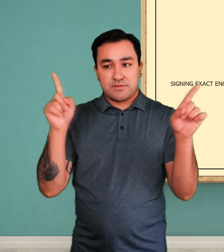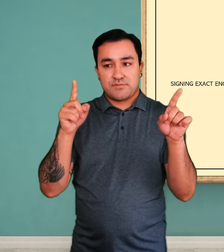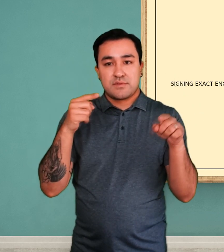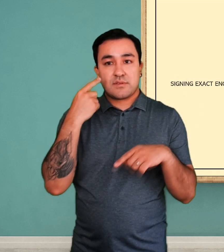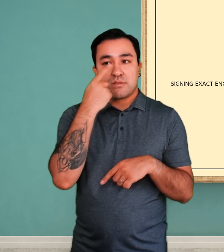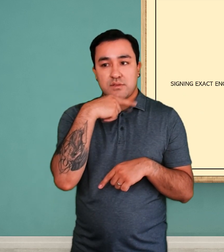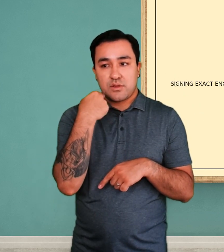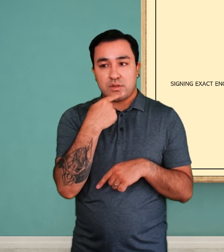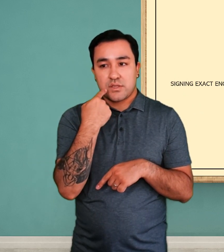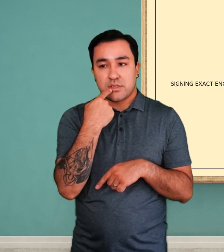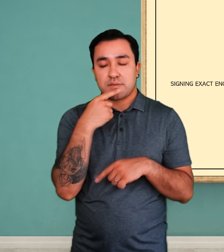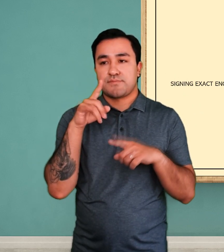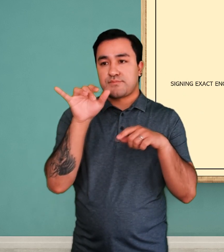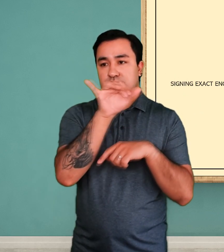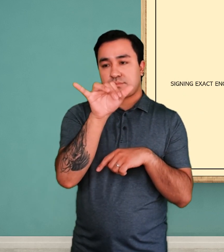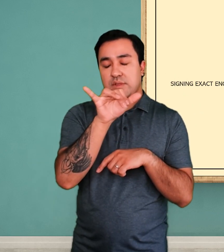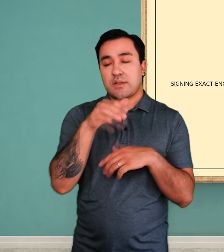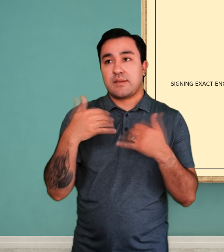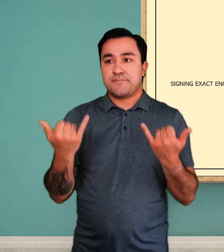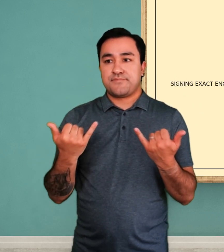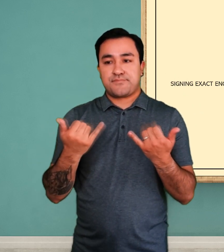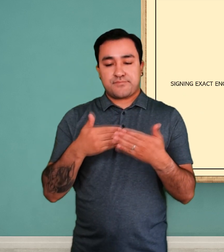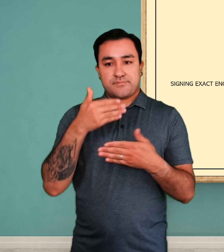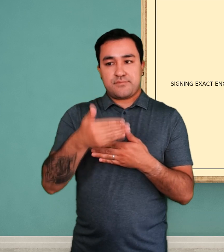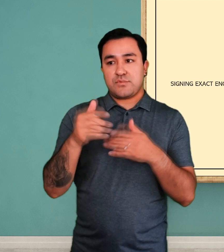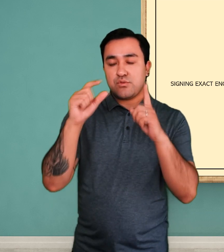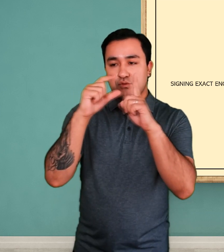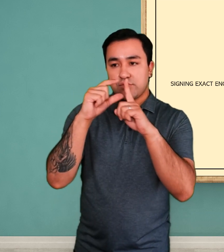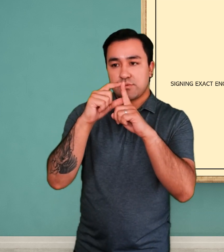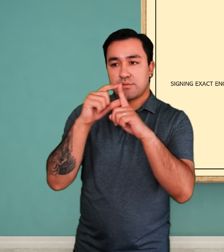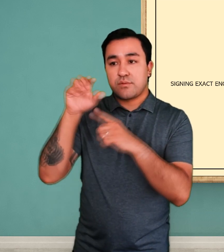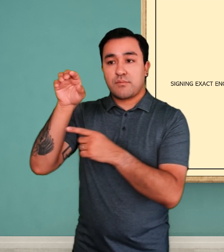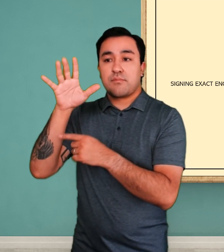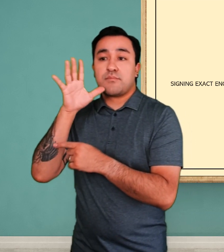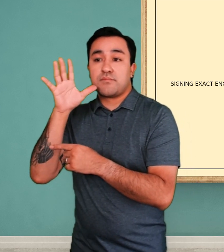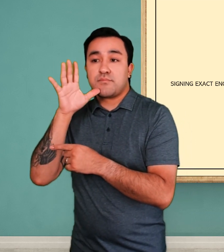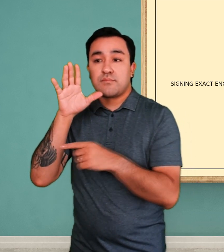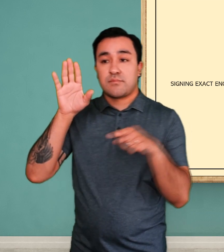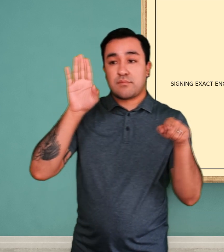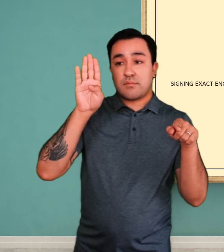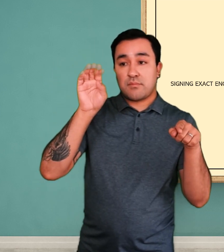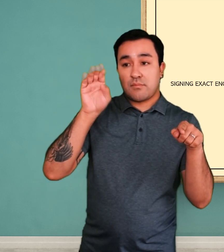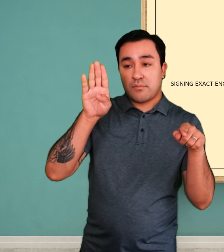Let's move on to words. The words mom and bob may sound different but they look similar.